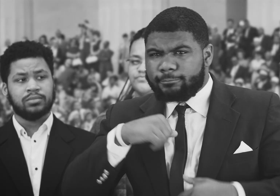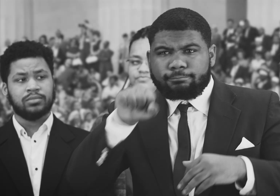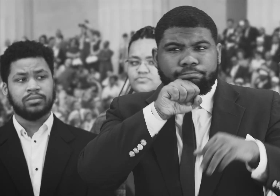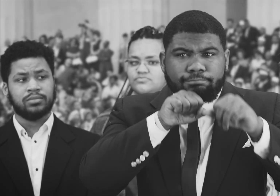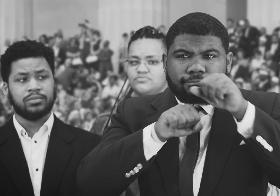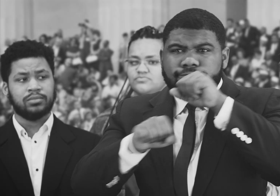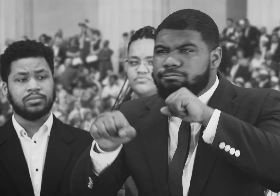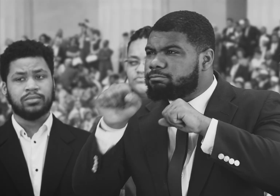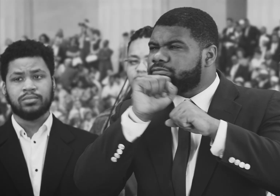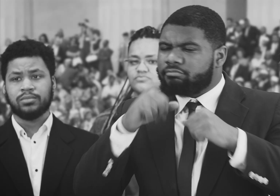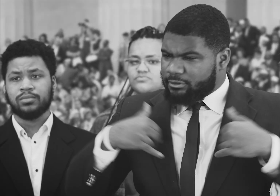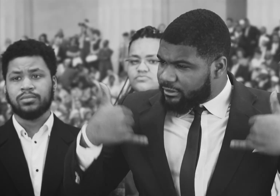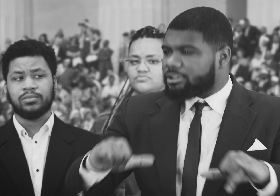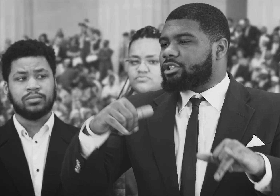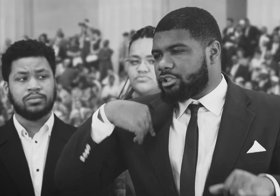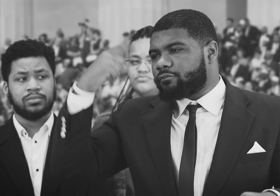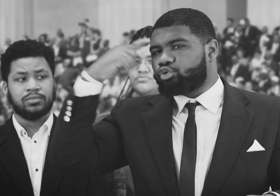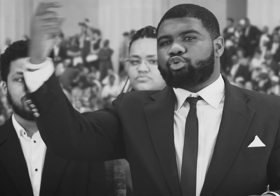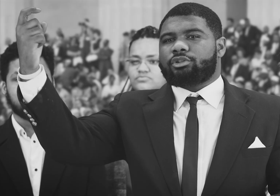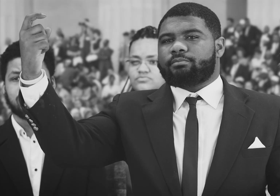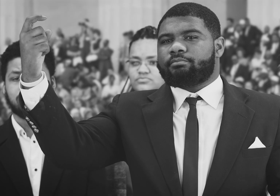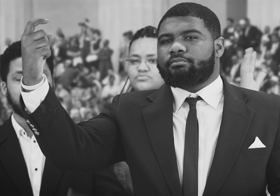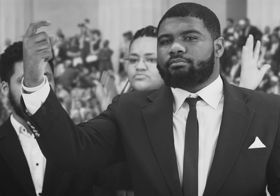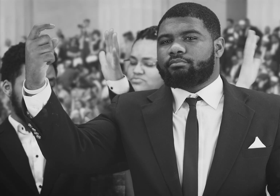so even though we face the difficulties of today and tomorrow, I still have a dream.